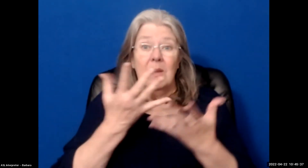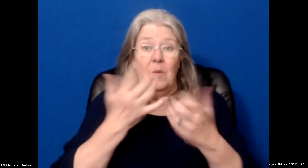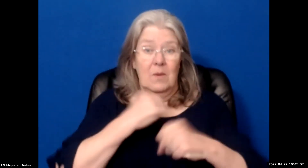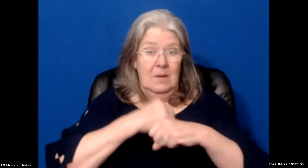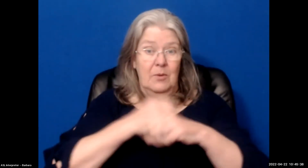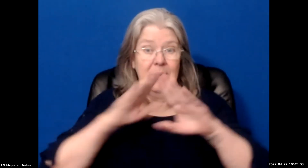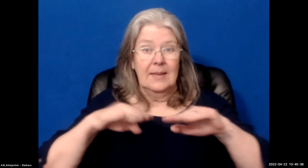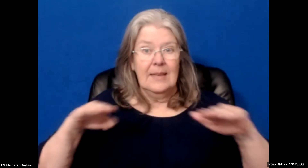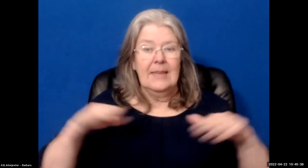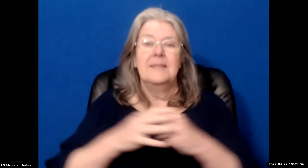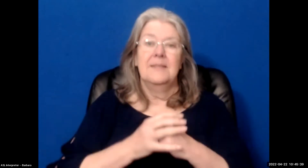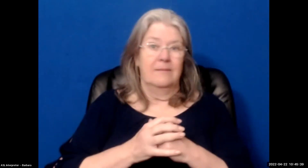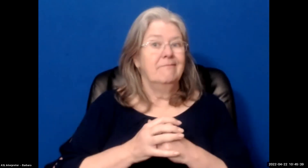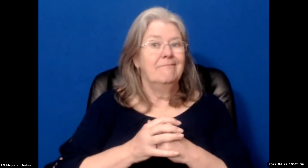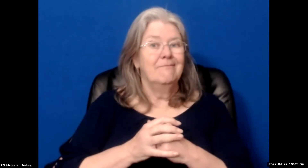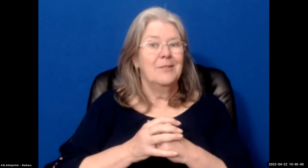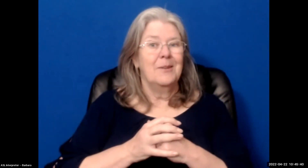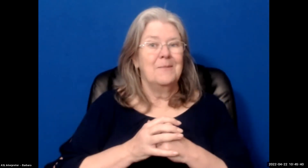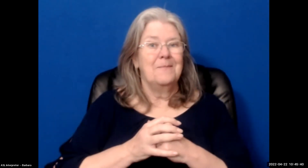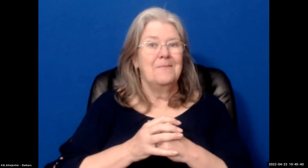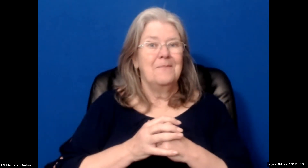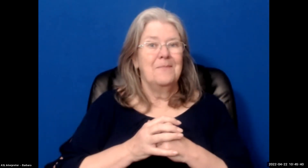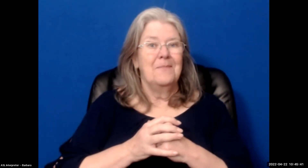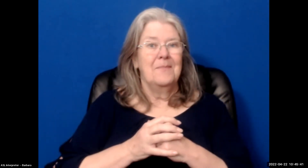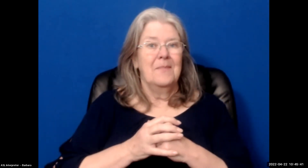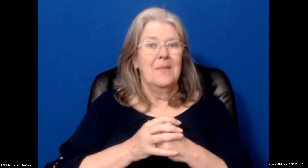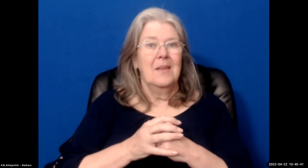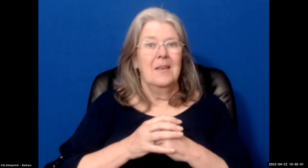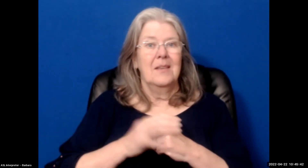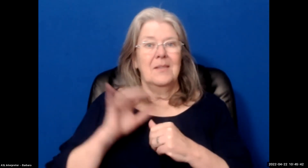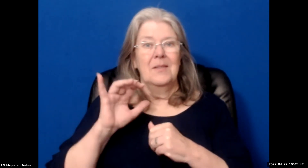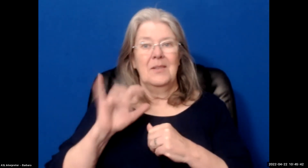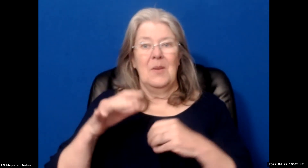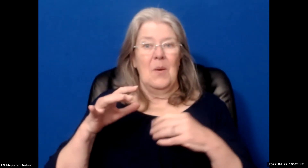the way through that till everyone could be vaccinated. And when we took that vacation my son had not been vaccinated yet.